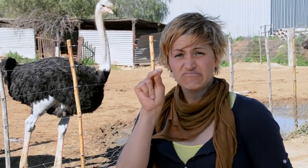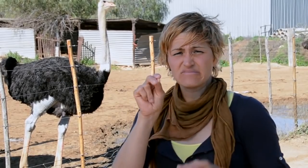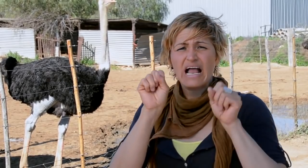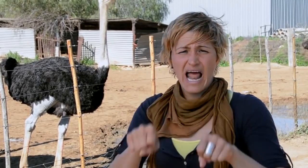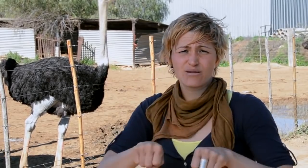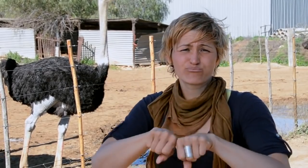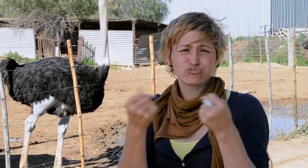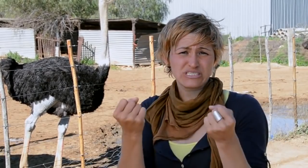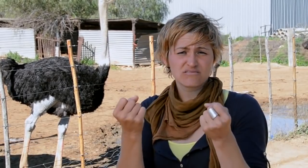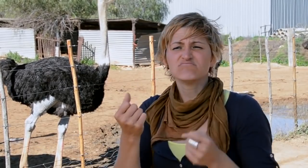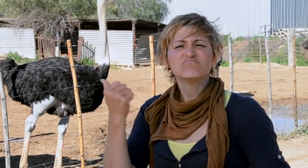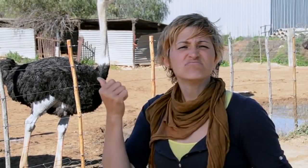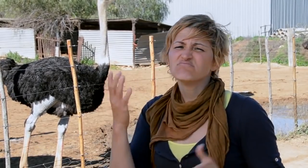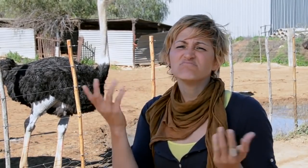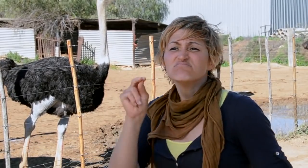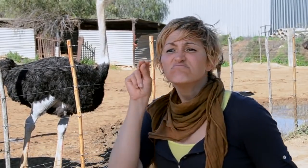They don’t peck.